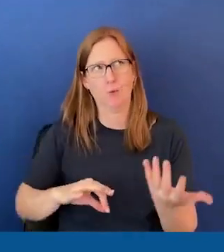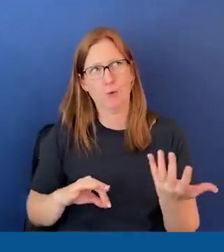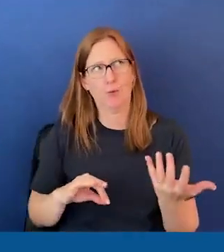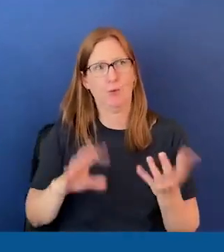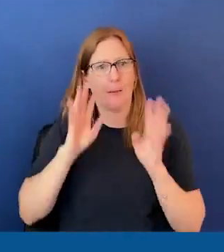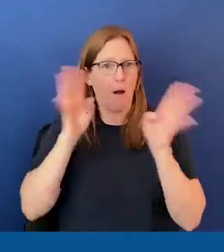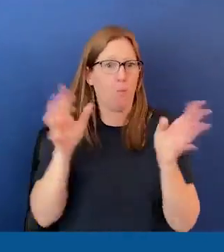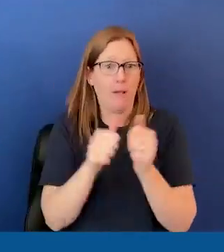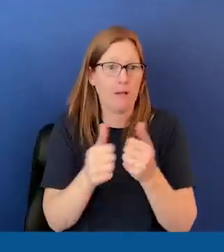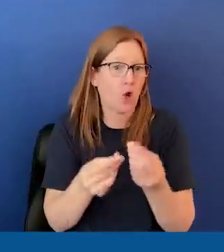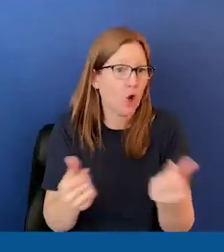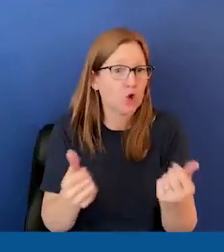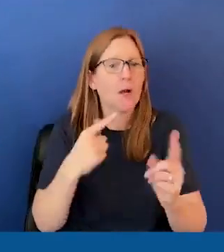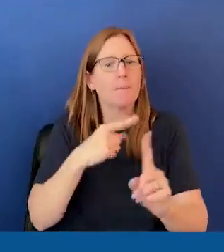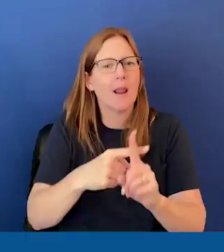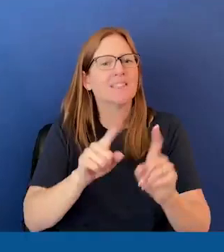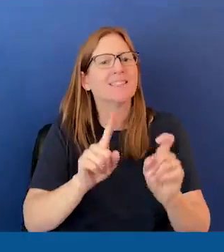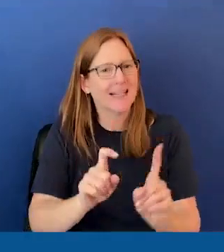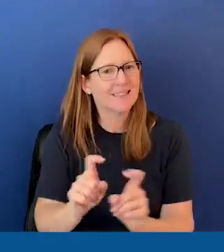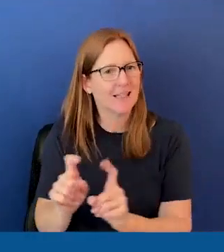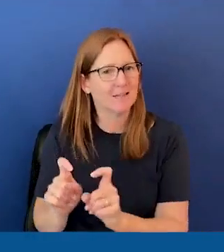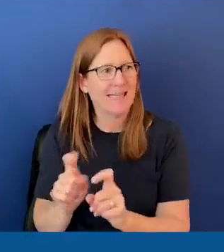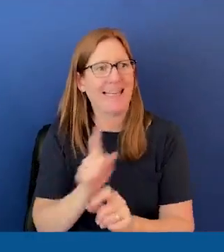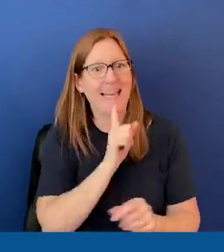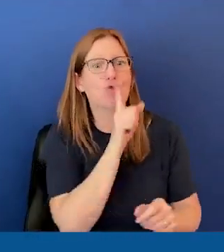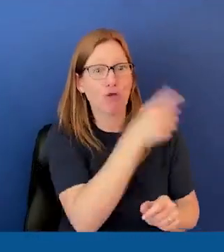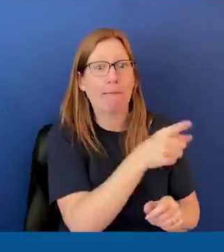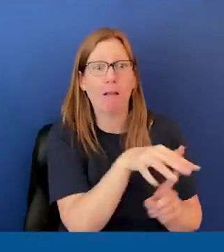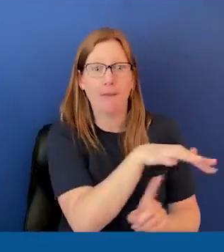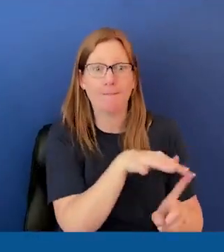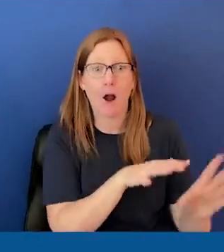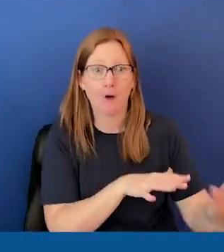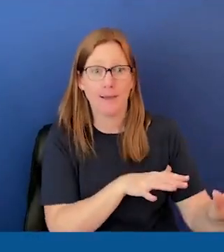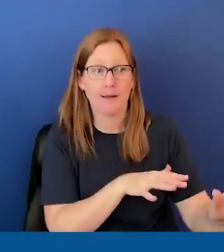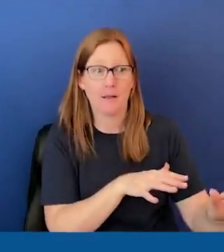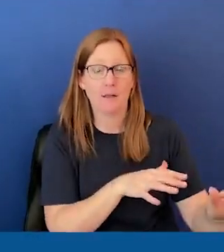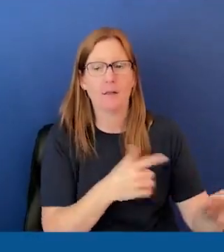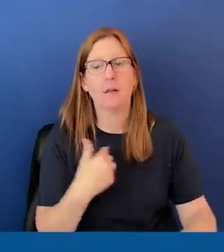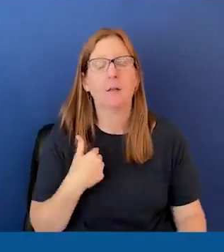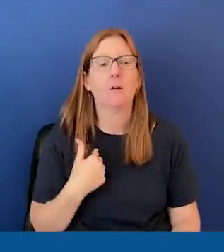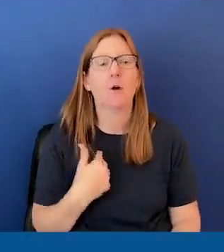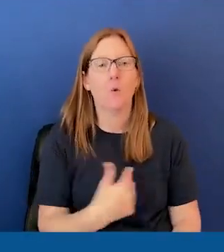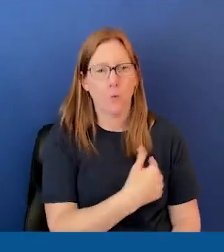and also then be able to to test it in a real environment, we do fund different disability